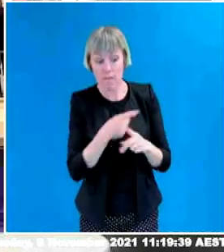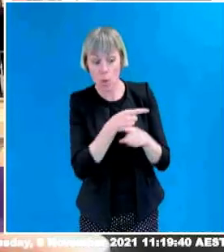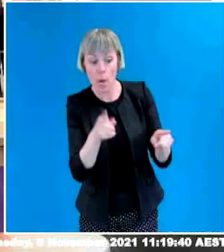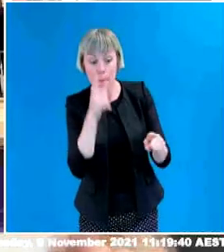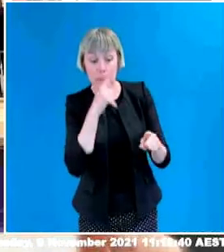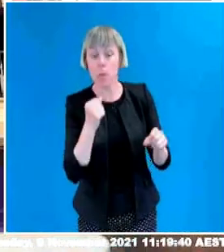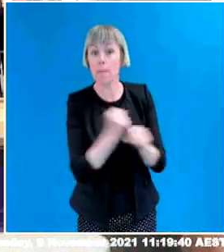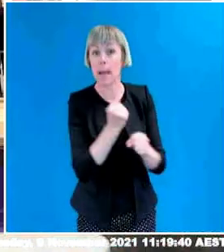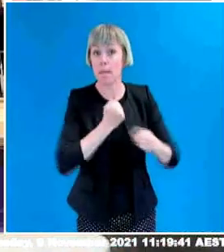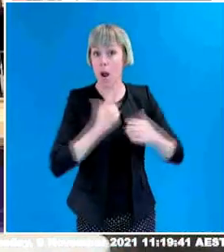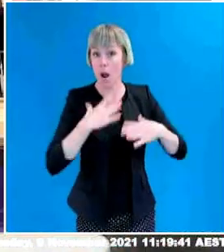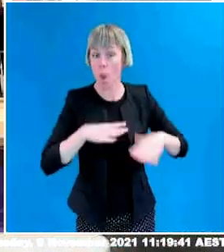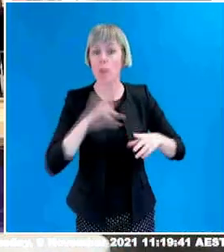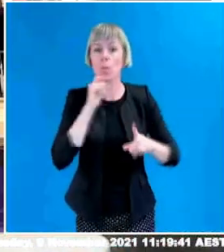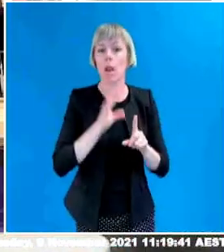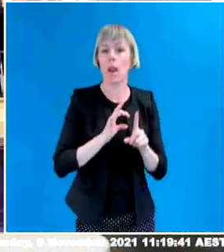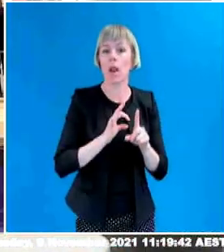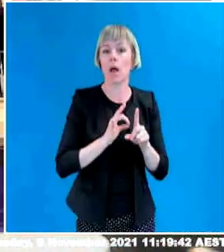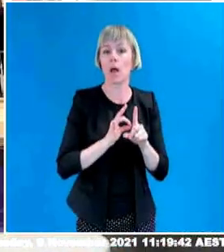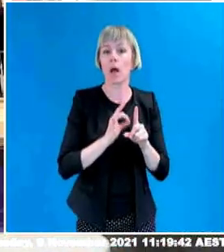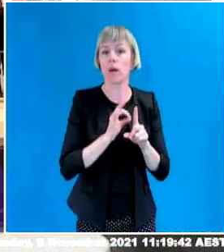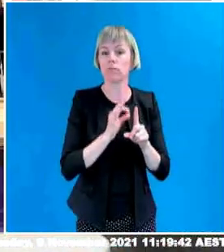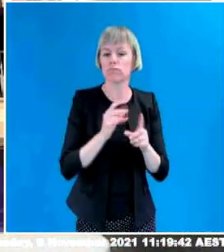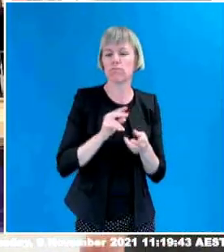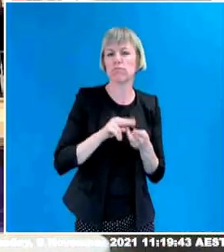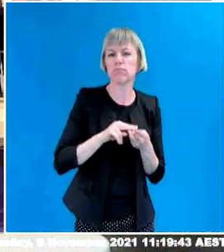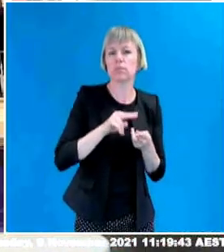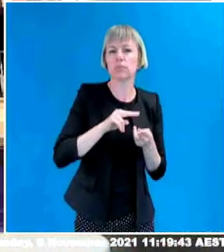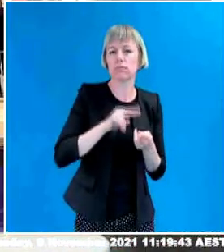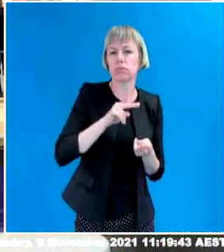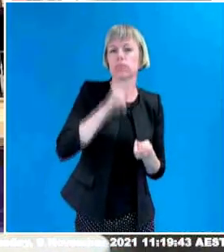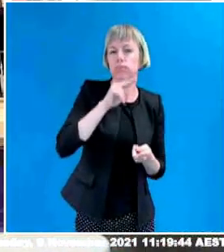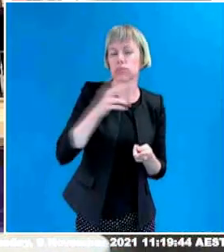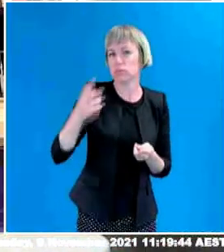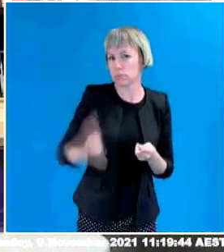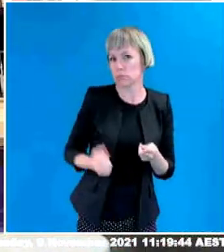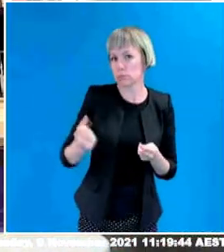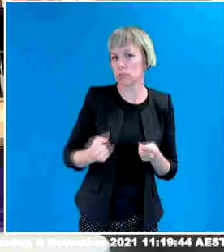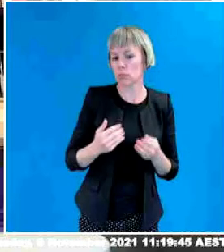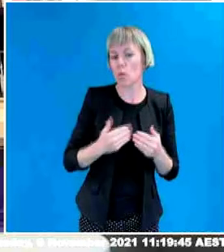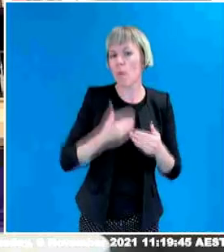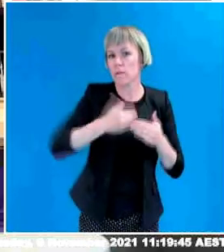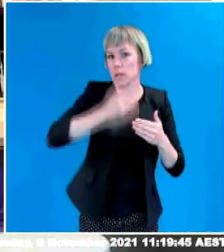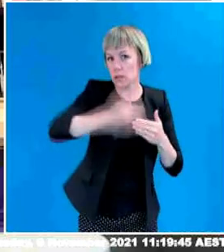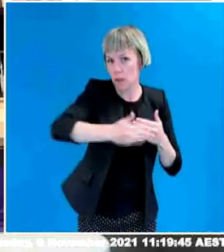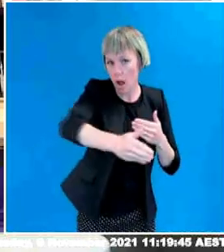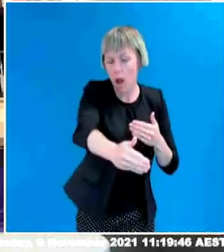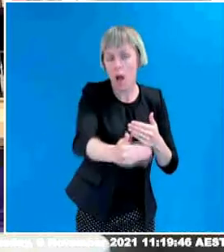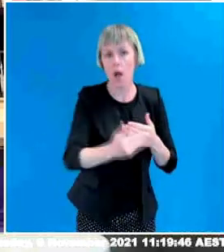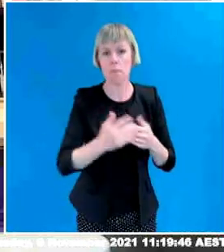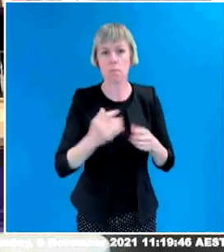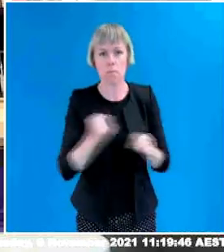that people all along the supply chain had better odds of having their rights at work respected.